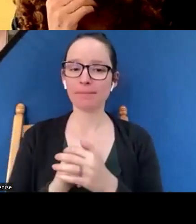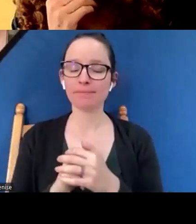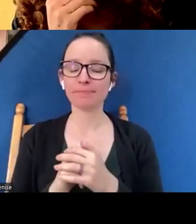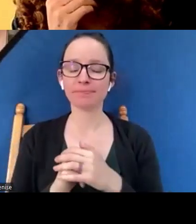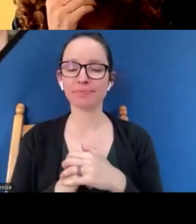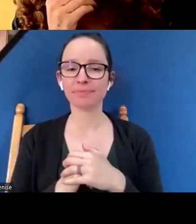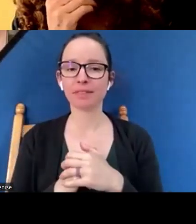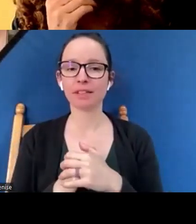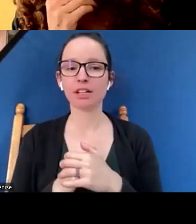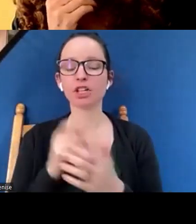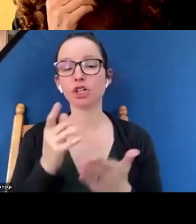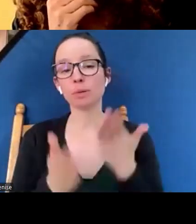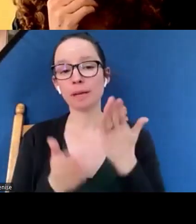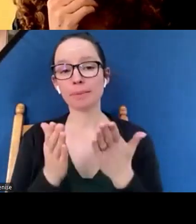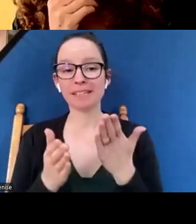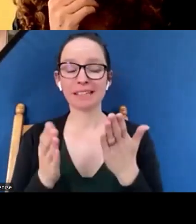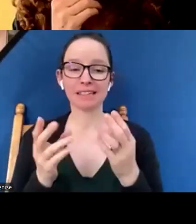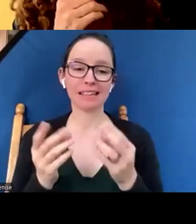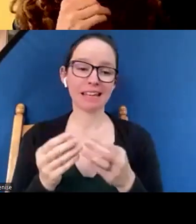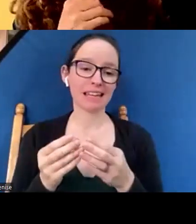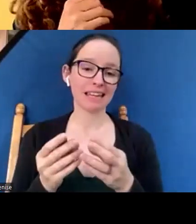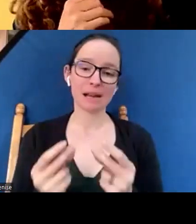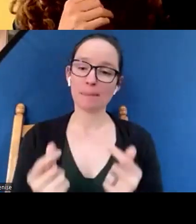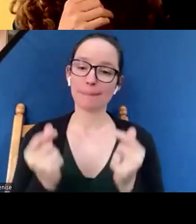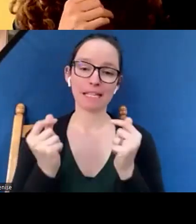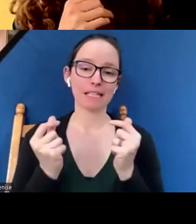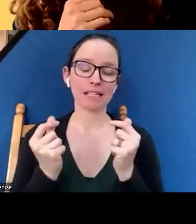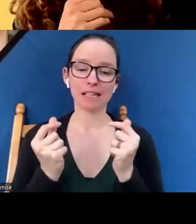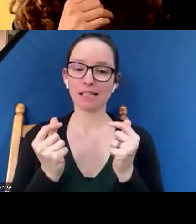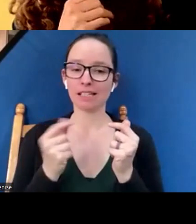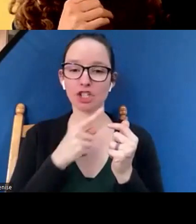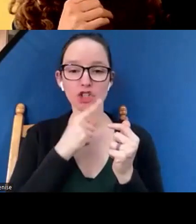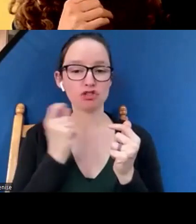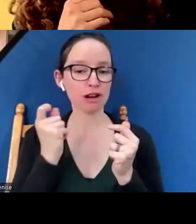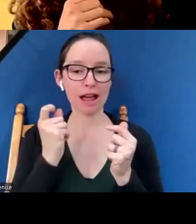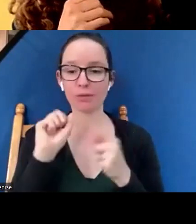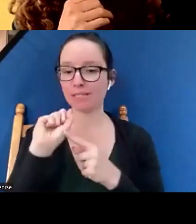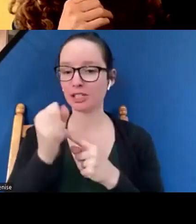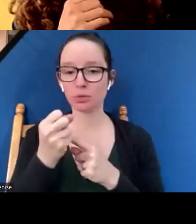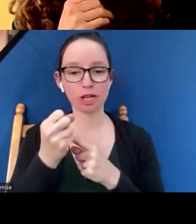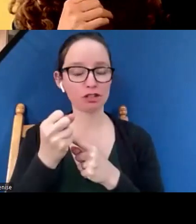in like an immediate drought situation or you know one of the